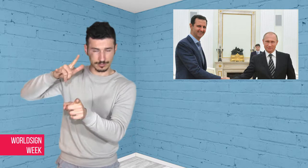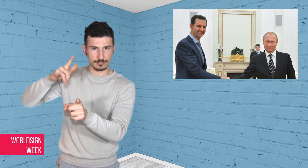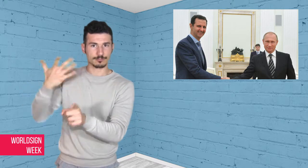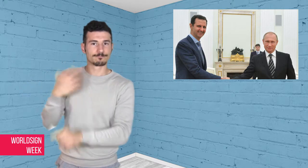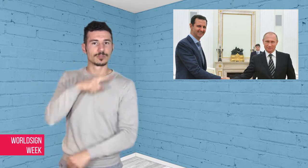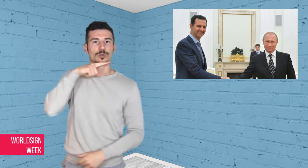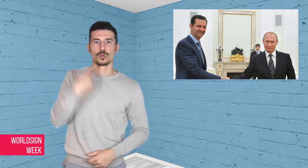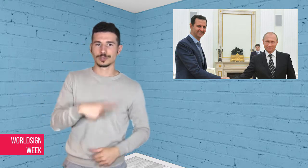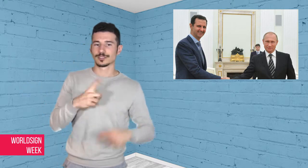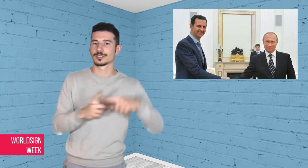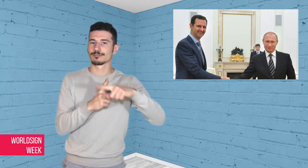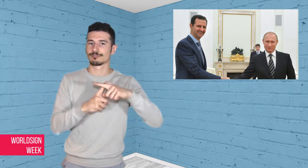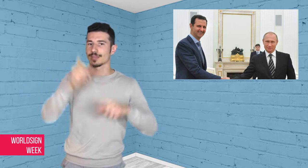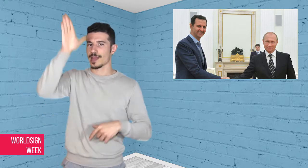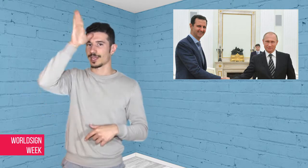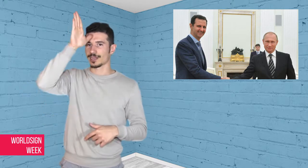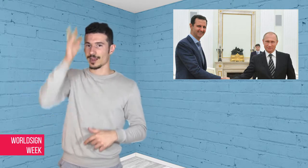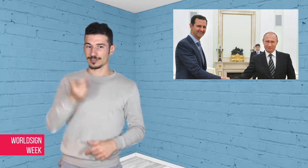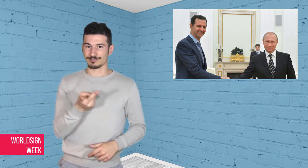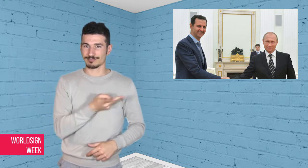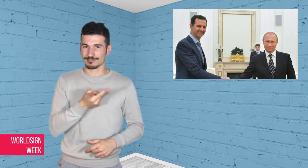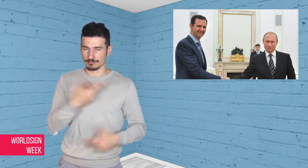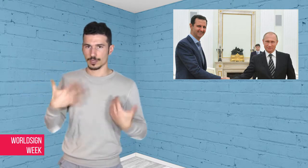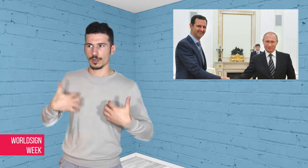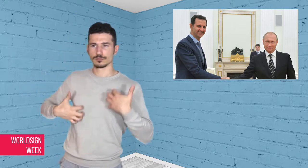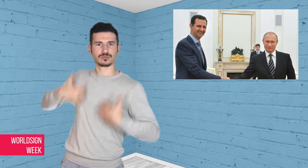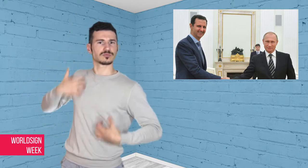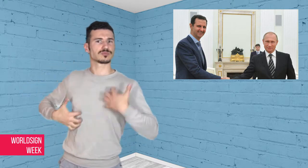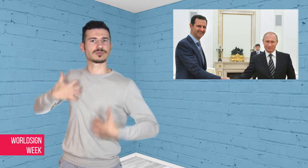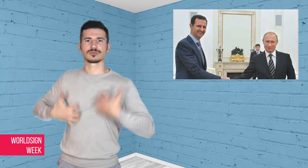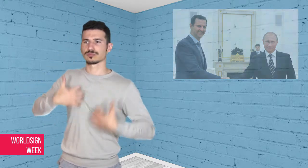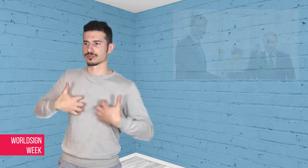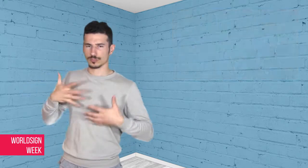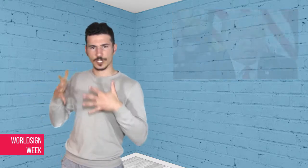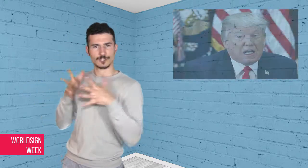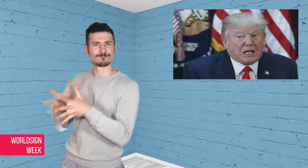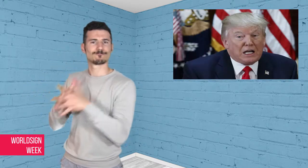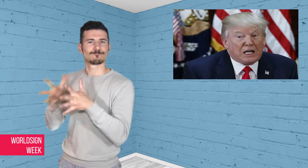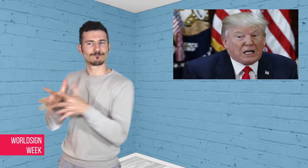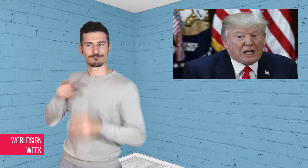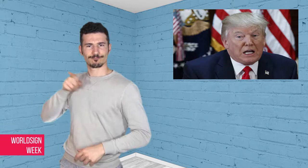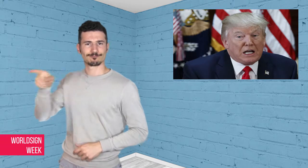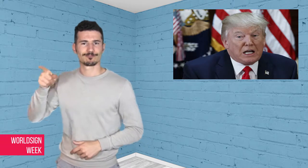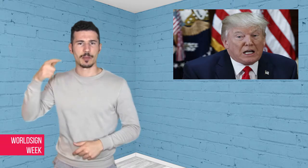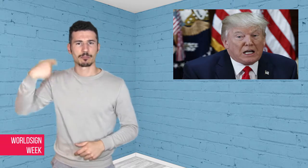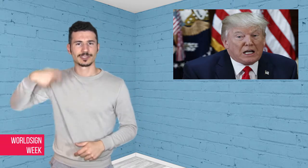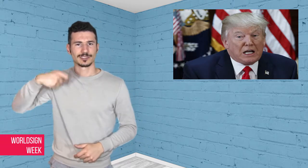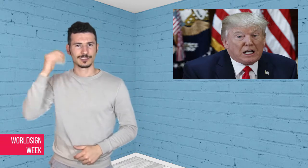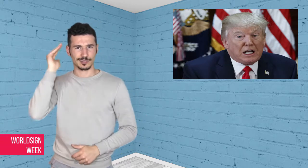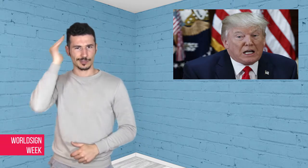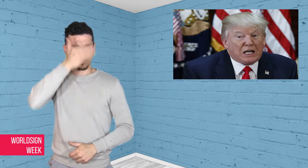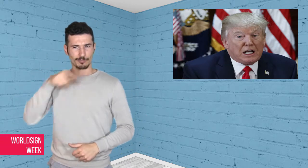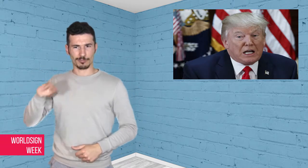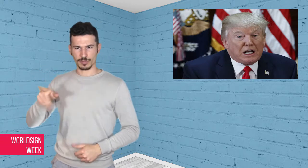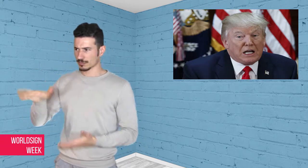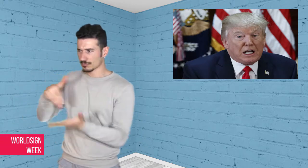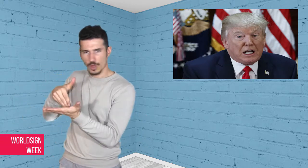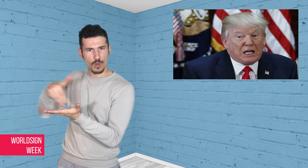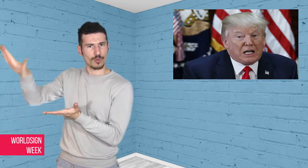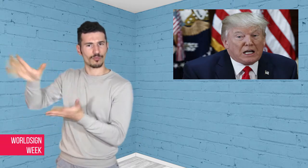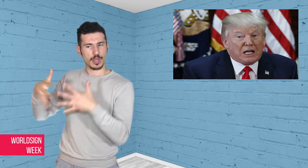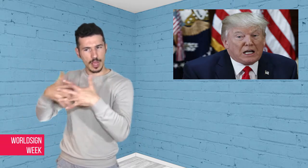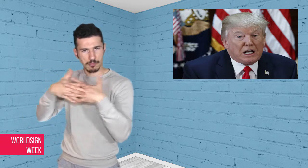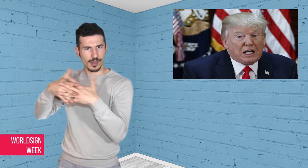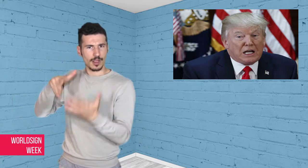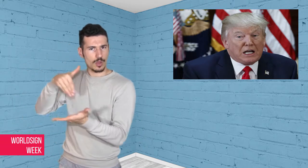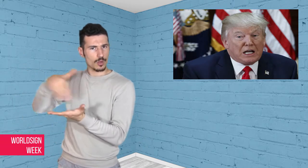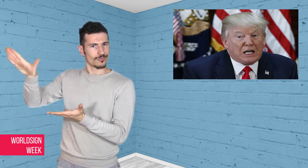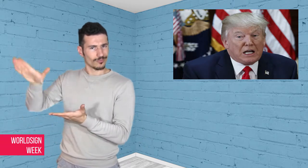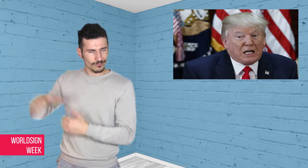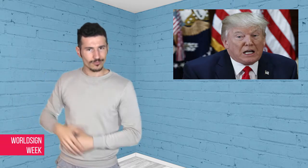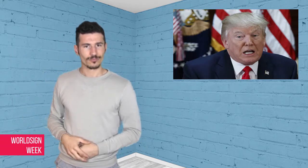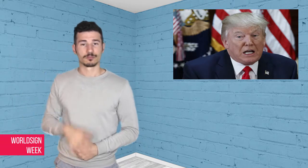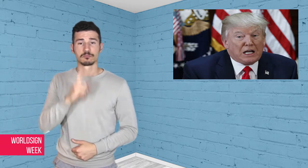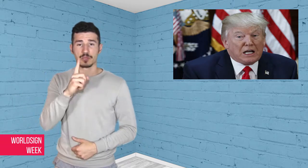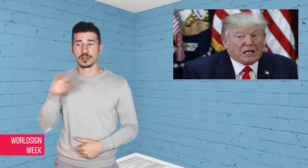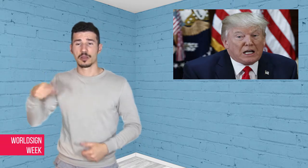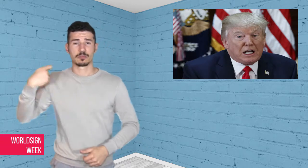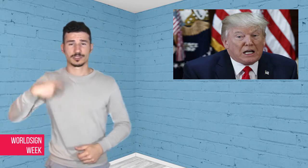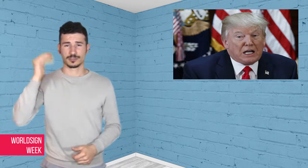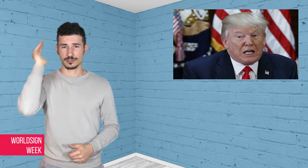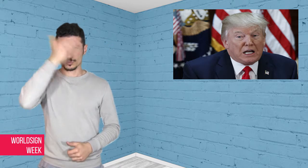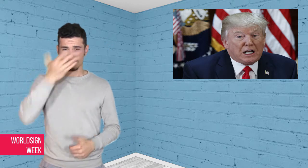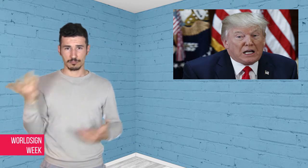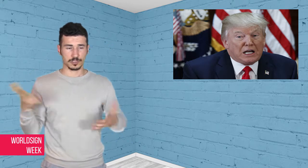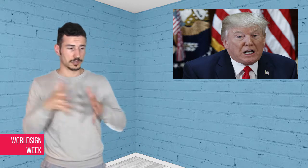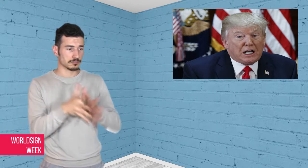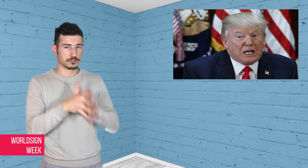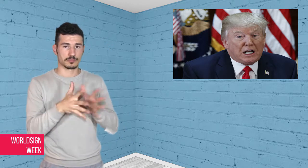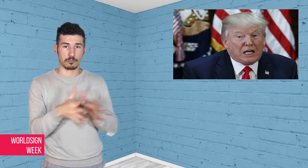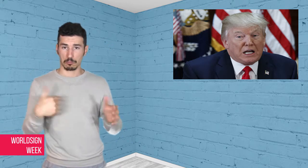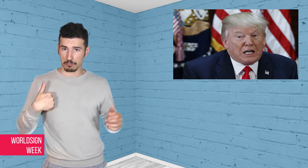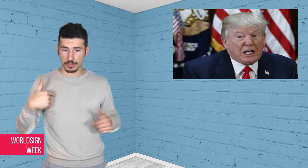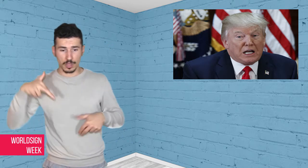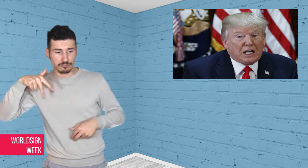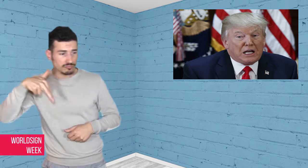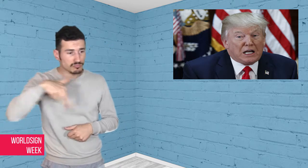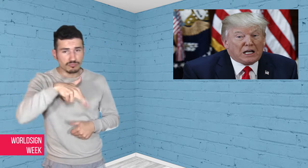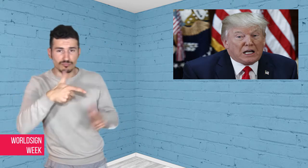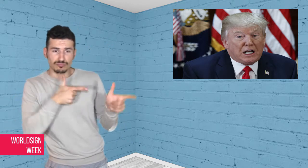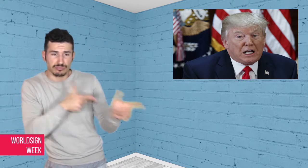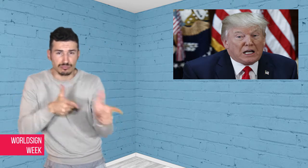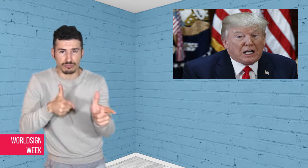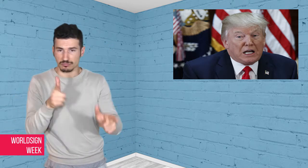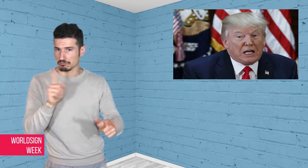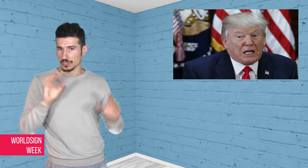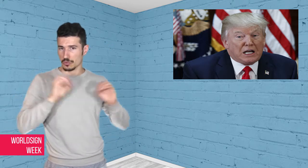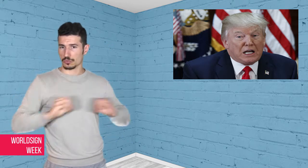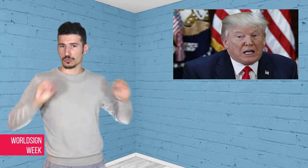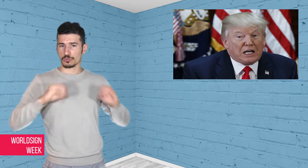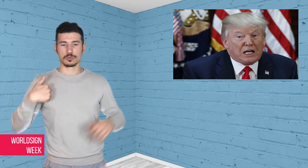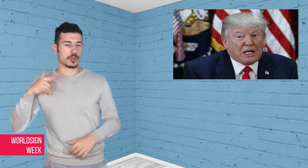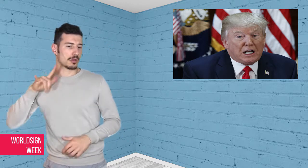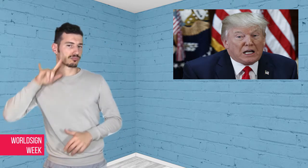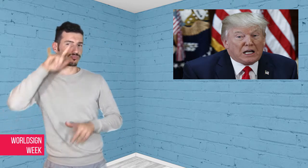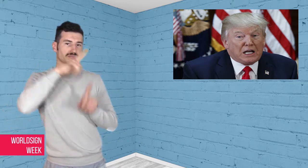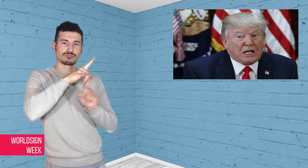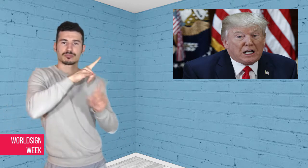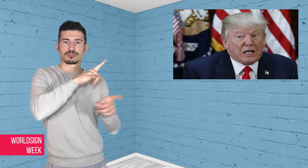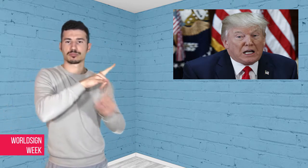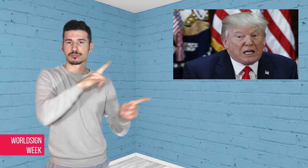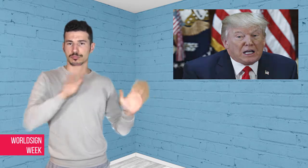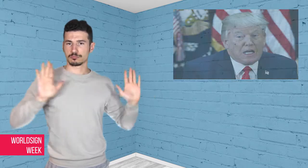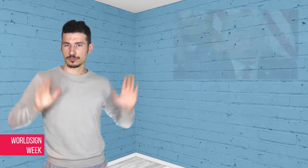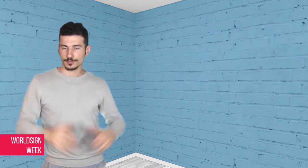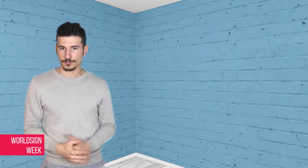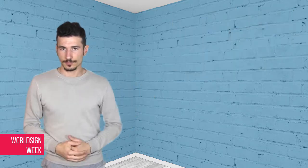“We’re not going in Syria”.